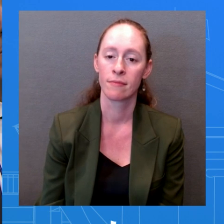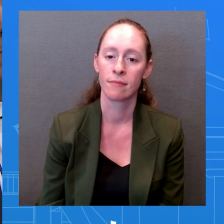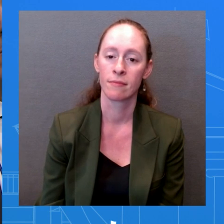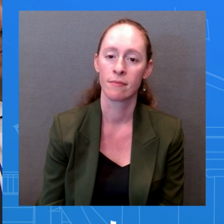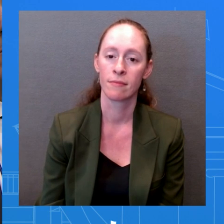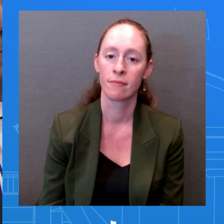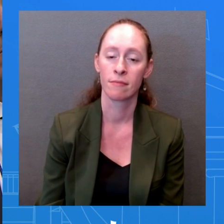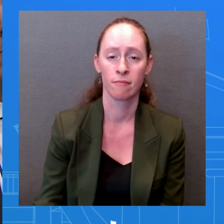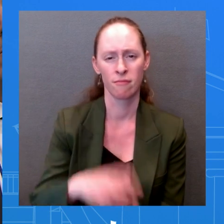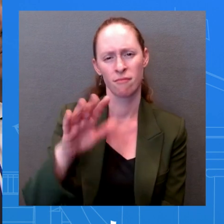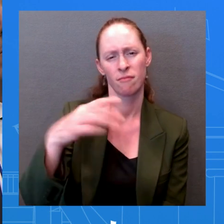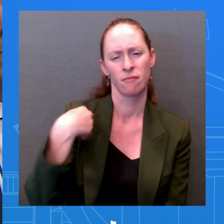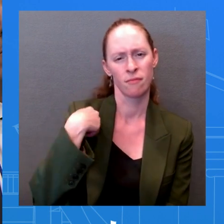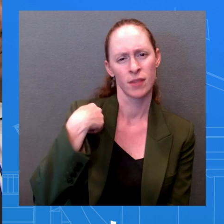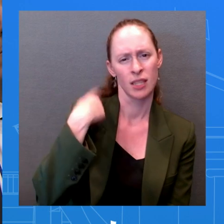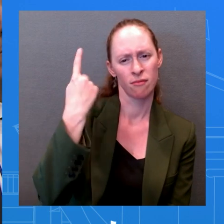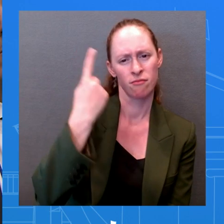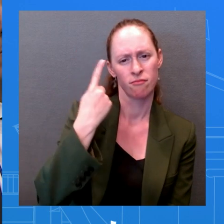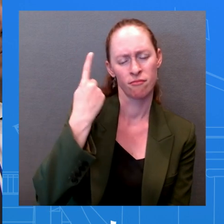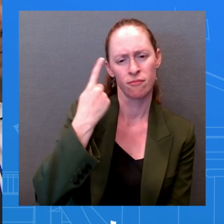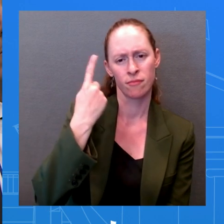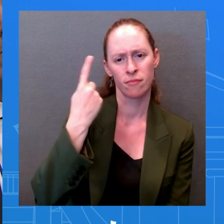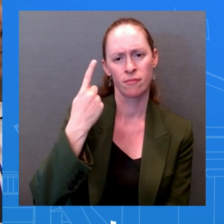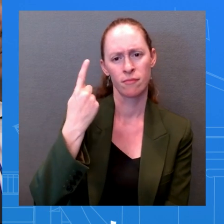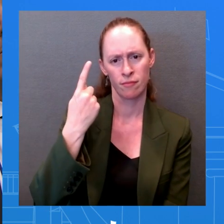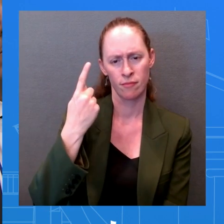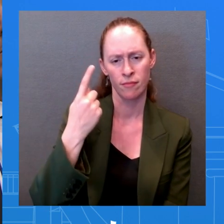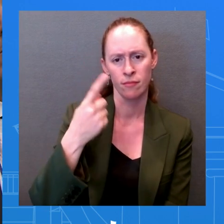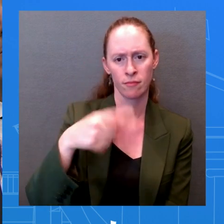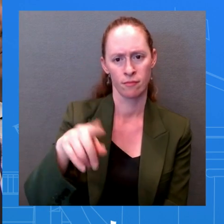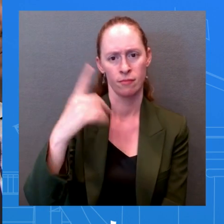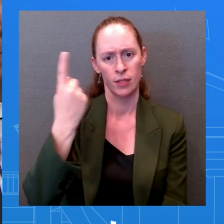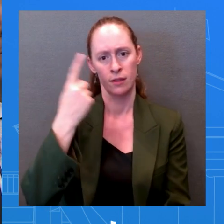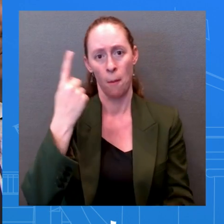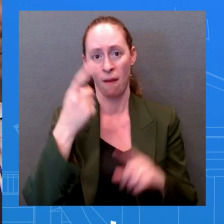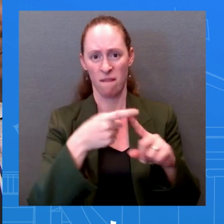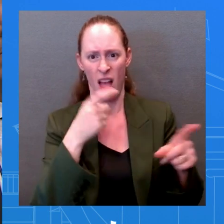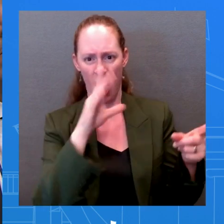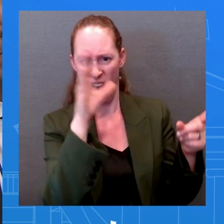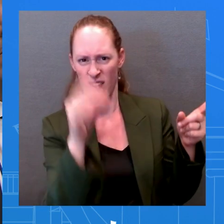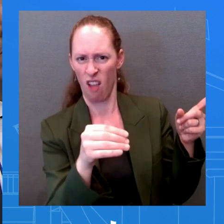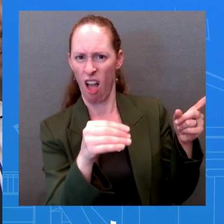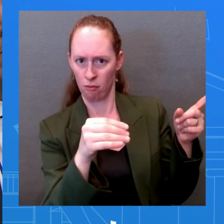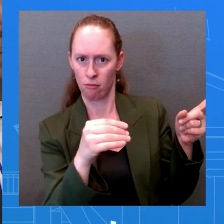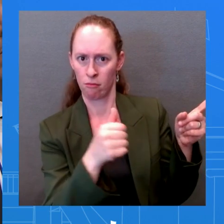Is that something that sit -- sits well with you? Are you okay with it -- to have an African journ- --